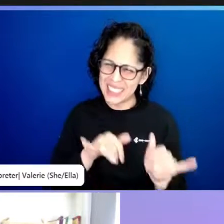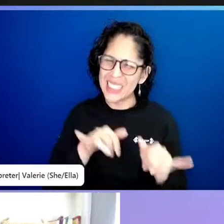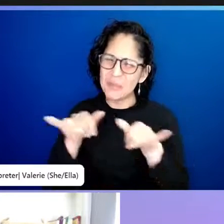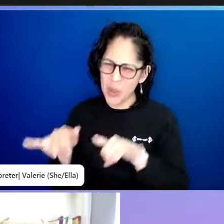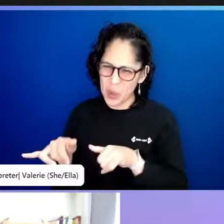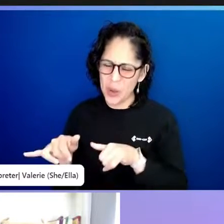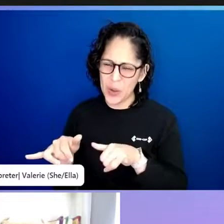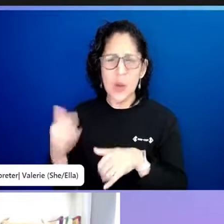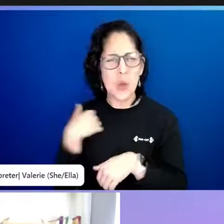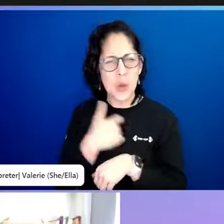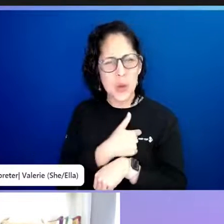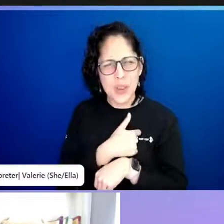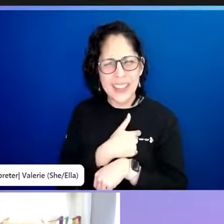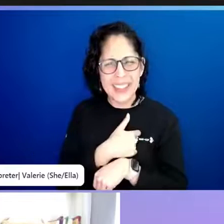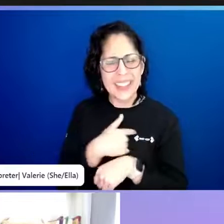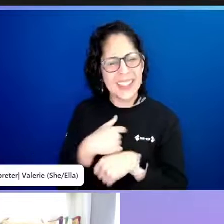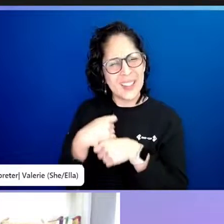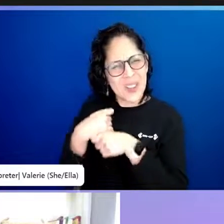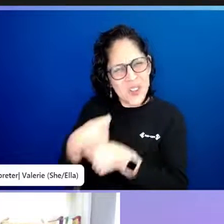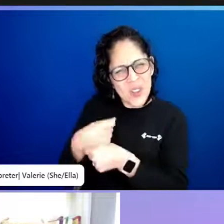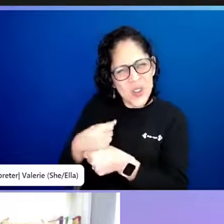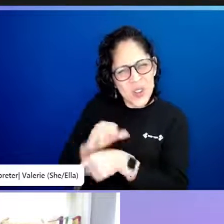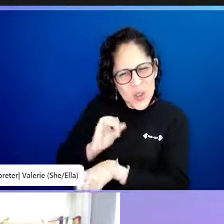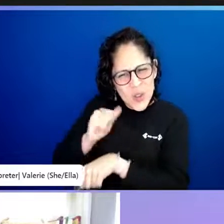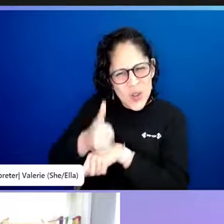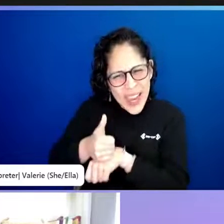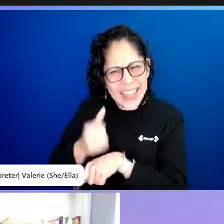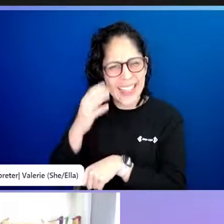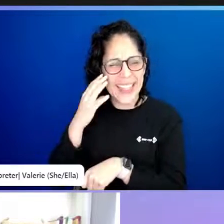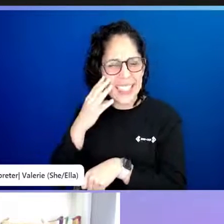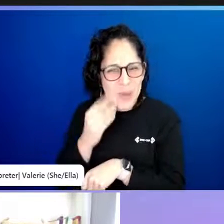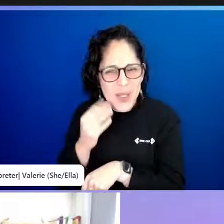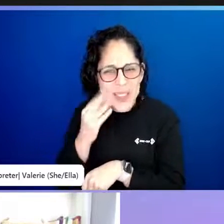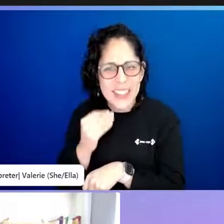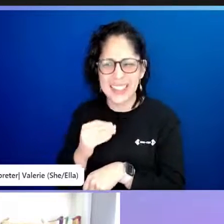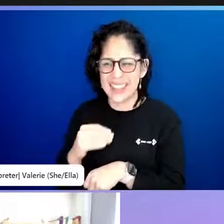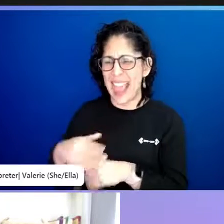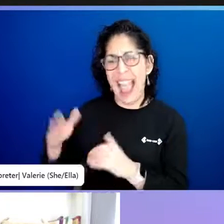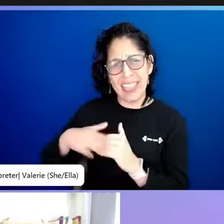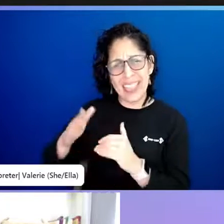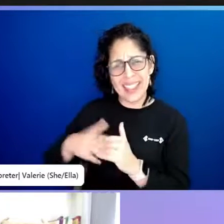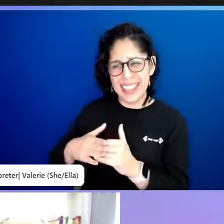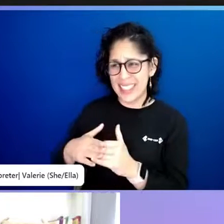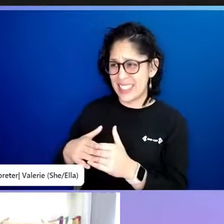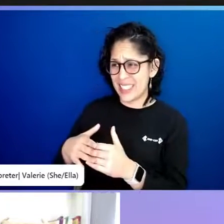create experiences that have at least based on accessibility that creates a better experience for